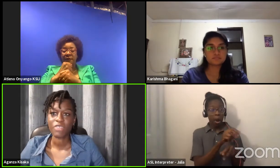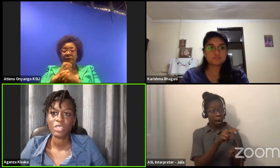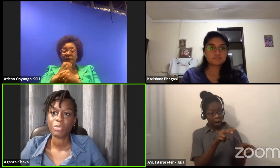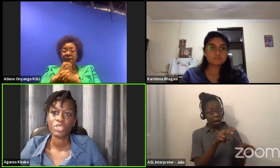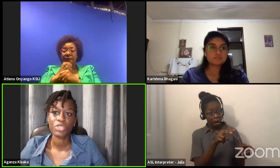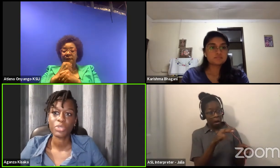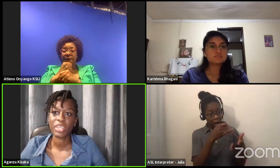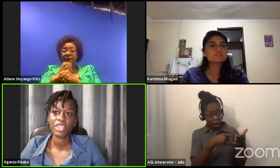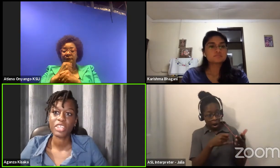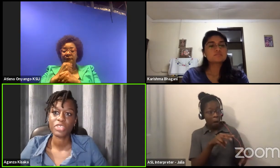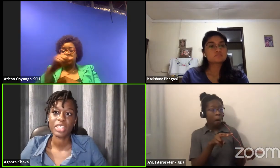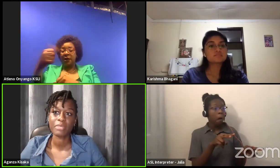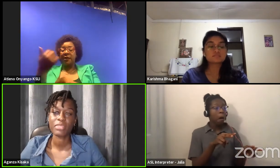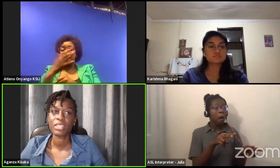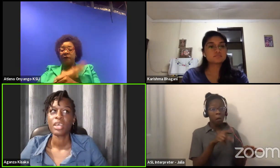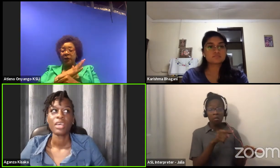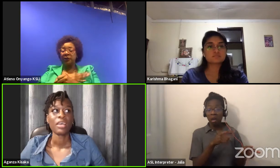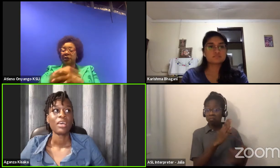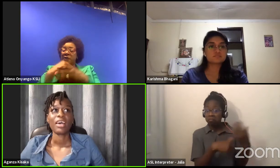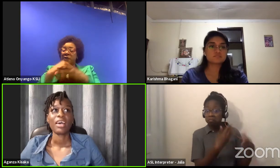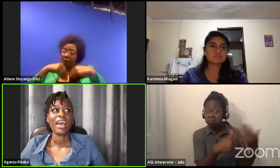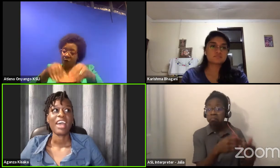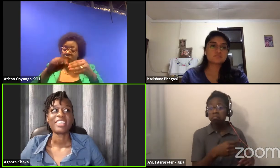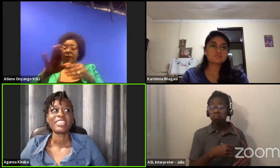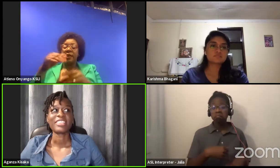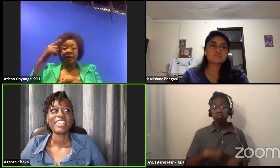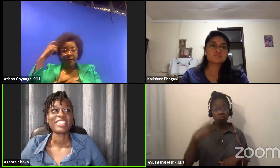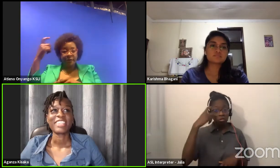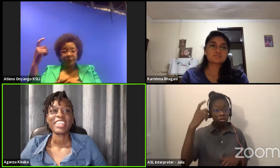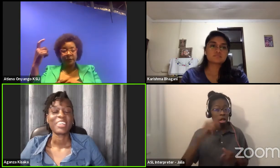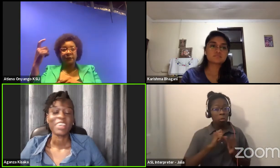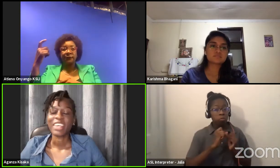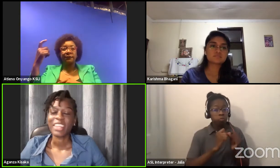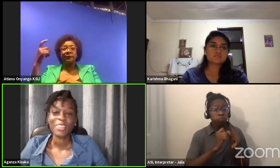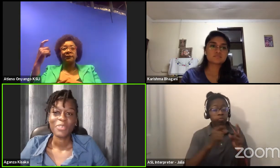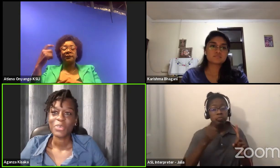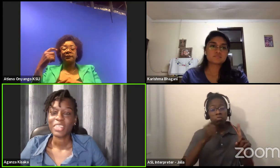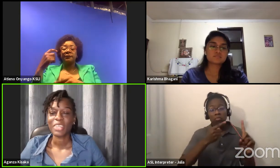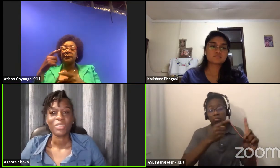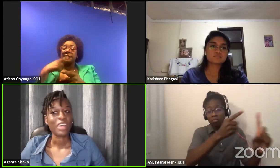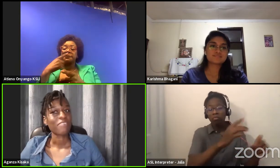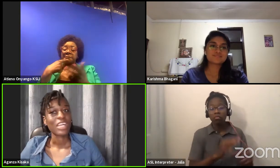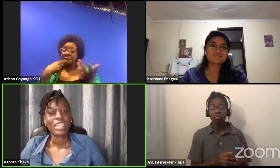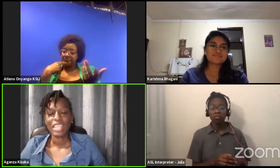friends pursuing their dreams and saying they're gonna get through, they don't have funding,